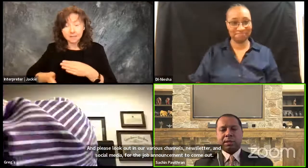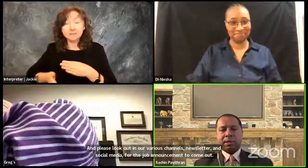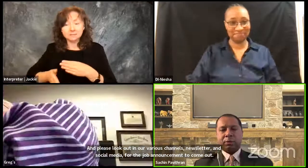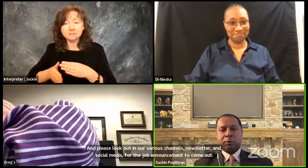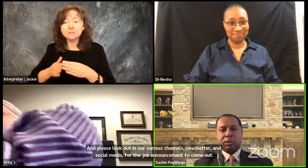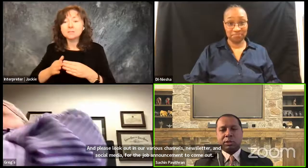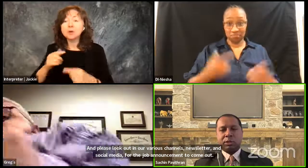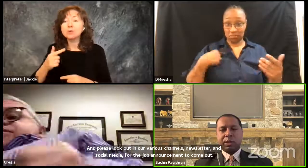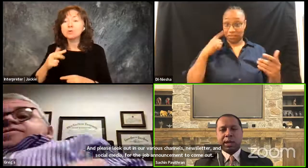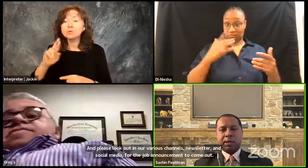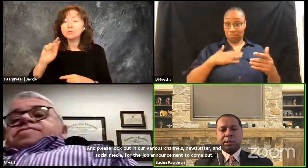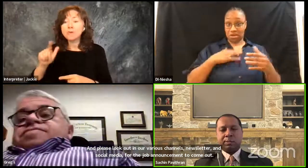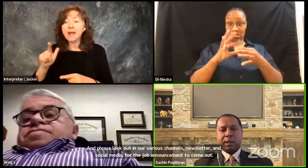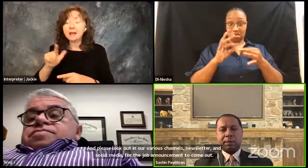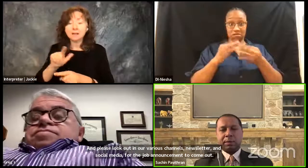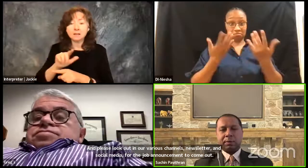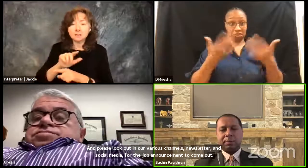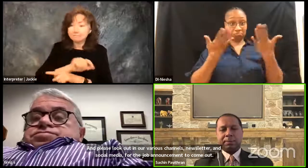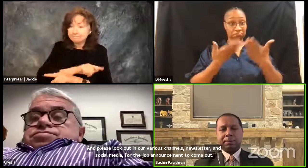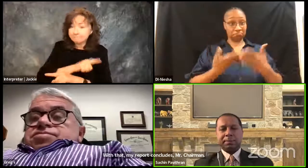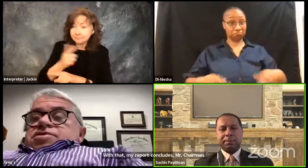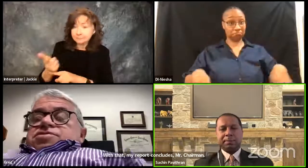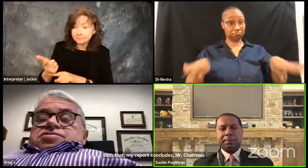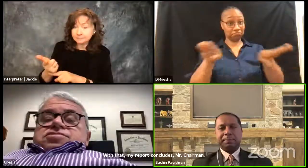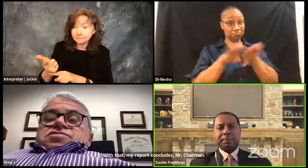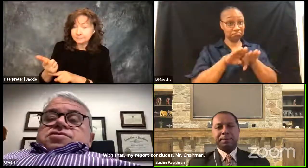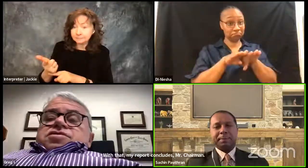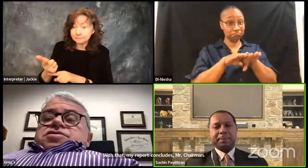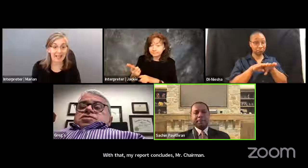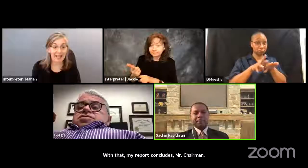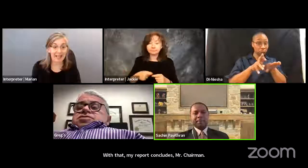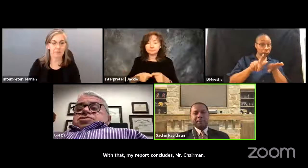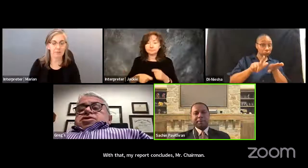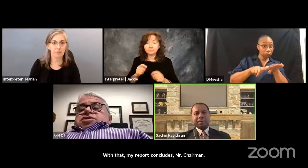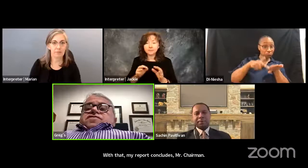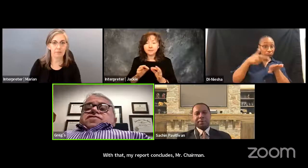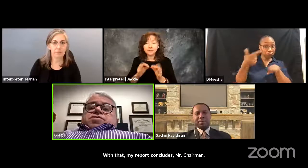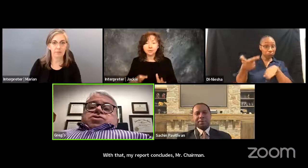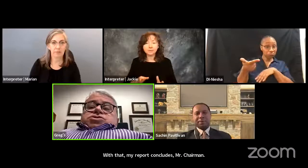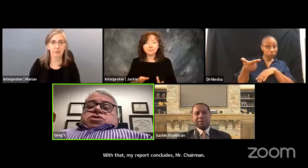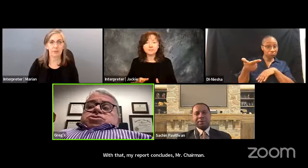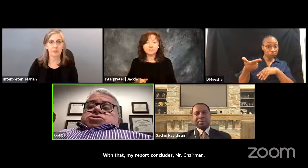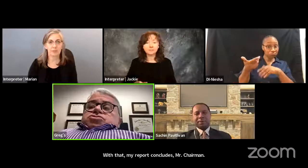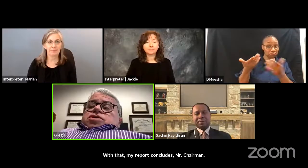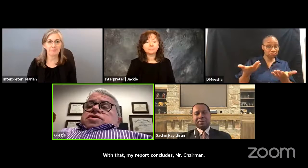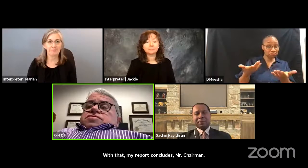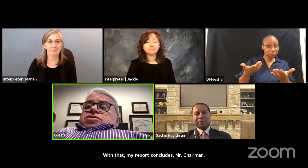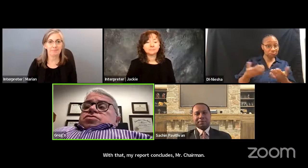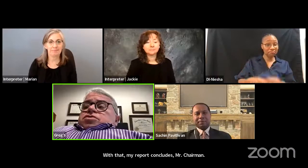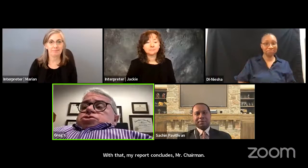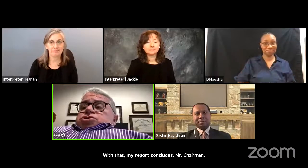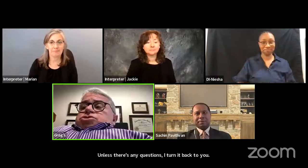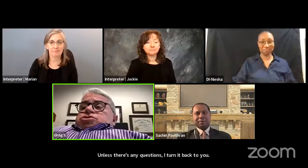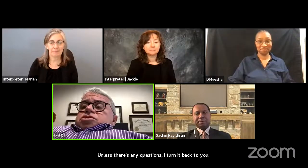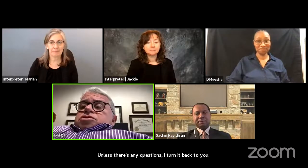Unless there's any questions, I turn it back to you. Thank you very much, Sachin. Do I have any questions?